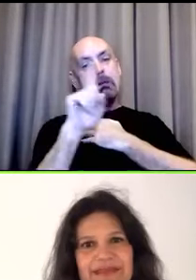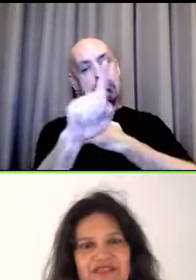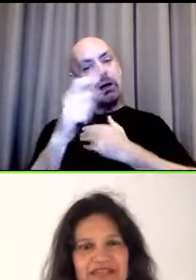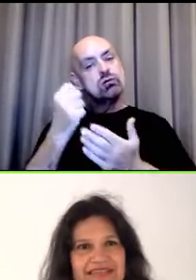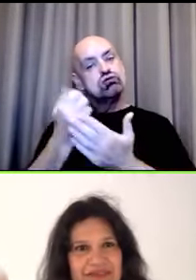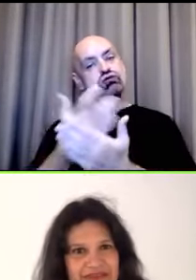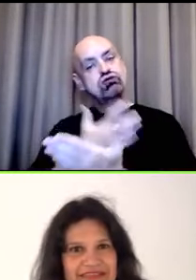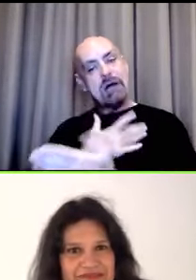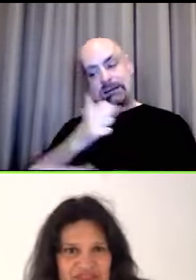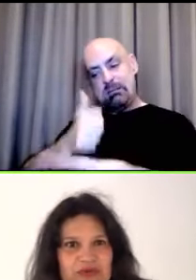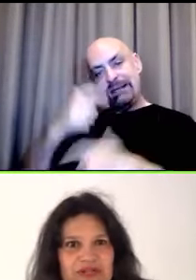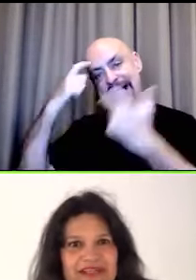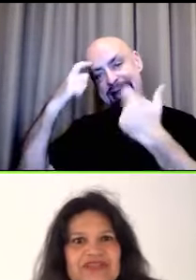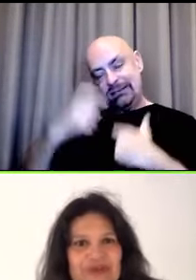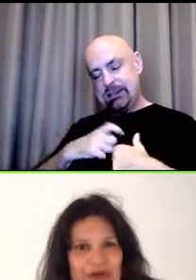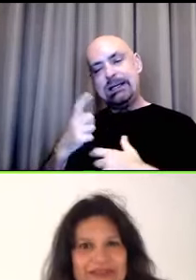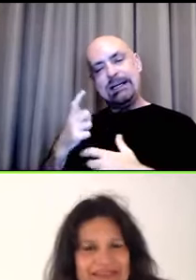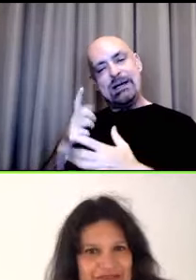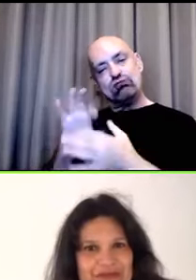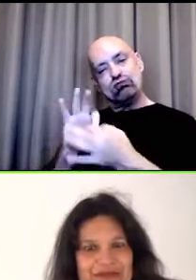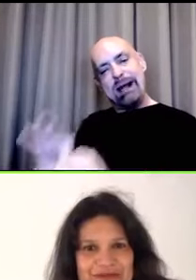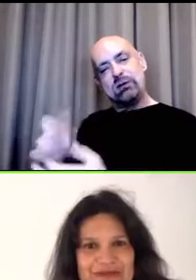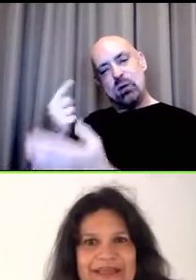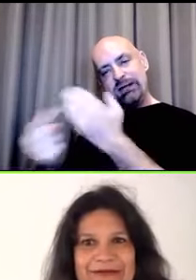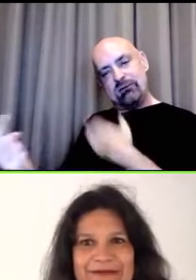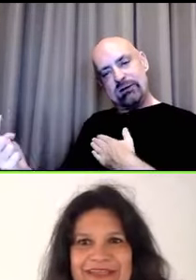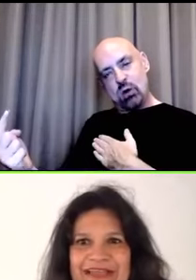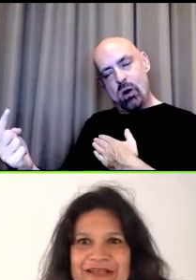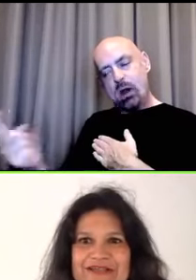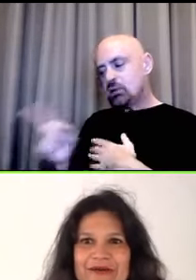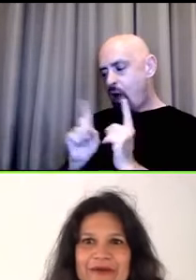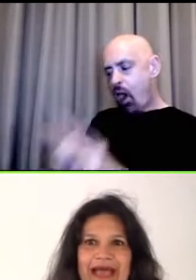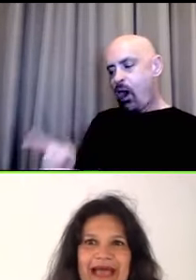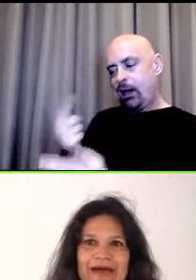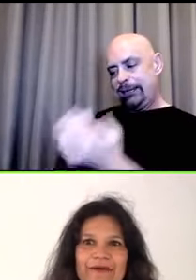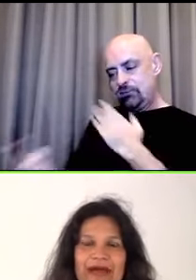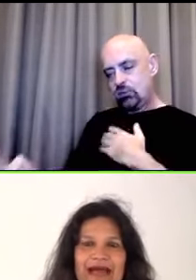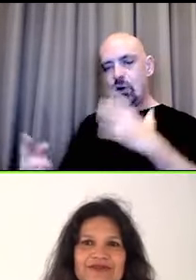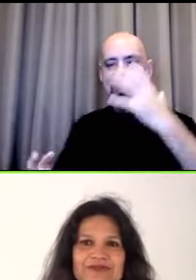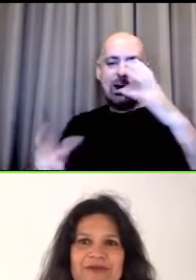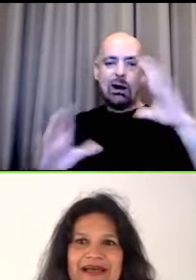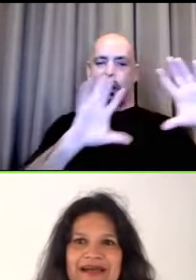dwroreses ago reignses that birth them like the structural circumstances